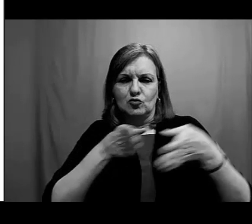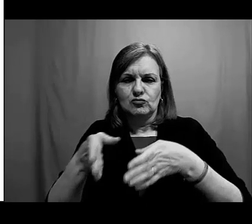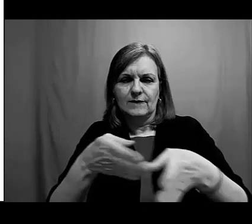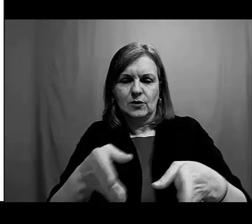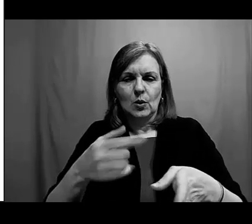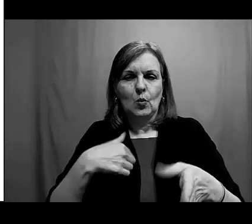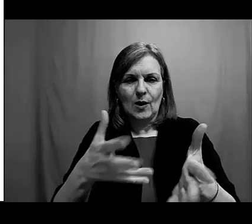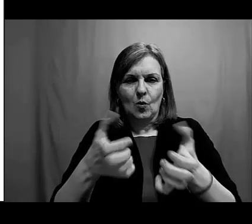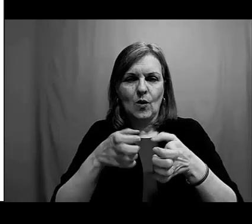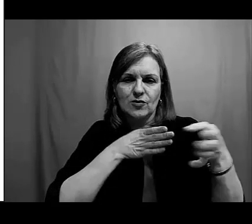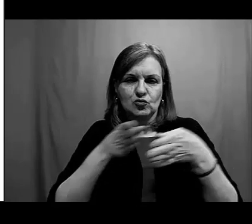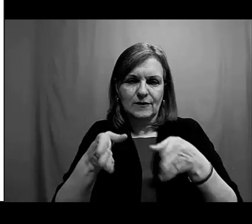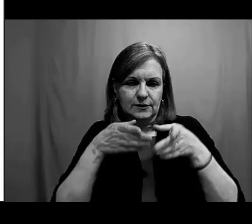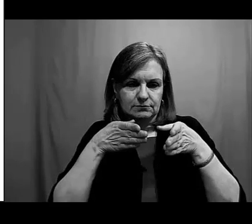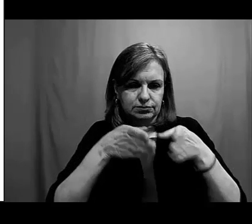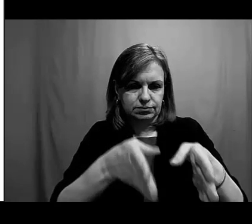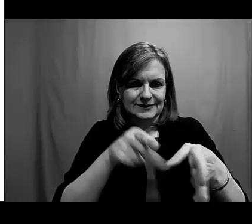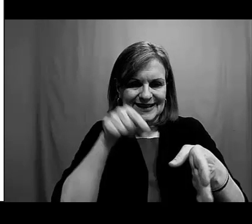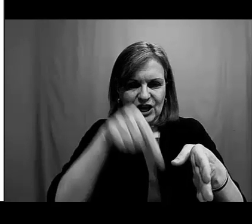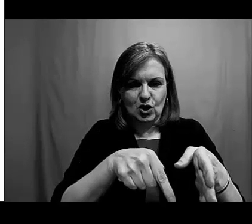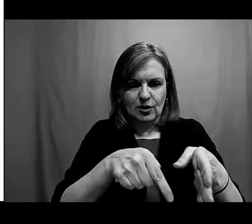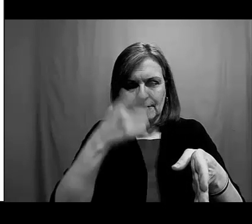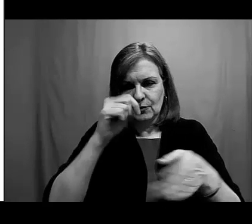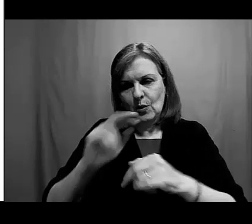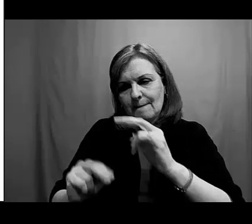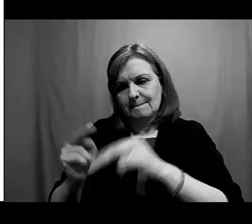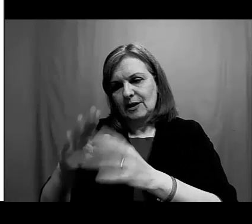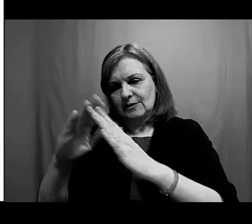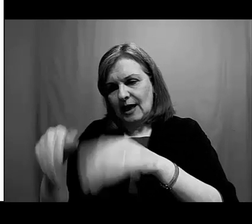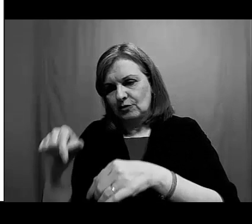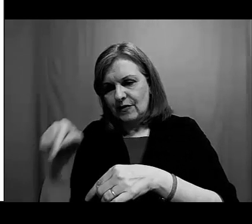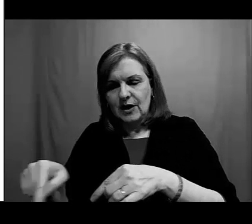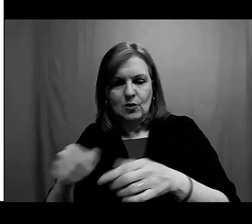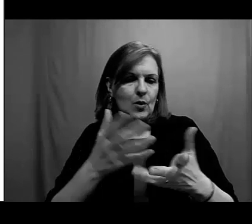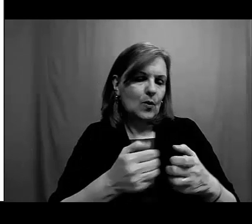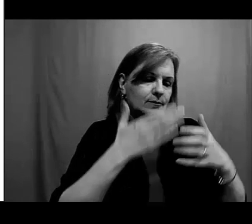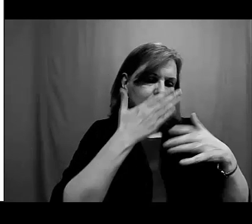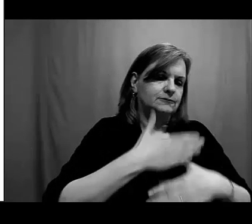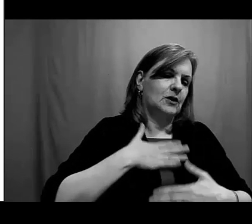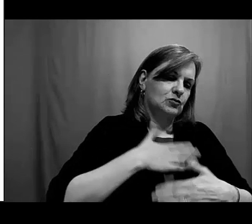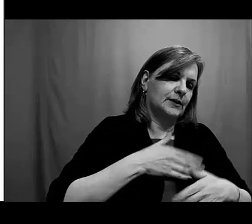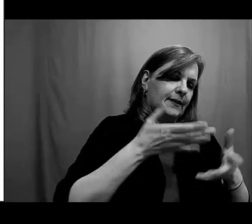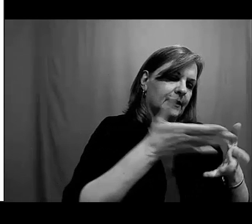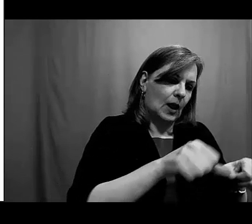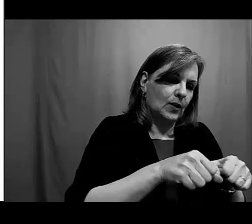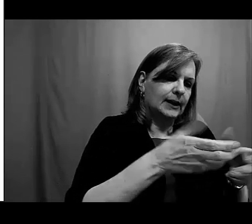essentially said we want the river to run here - because we want to build houses here we want recreation here blah blah blah blah !!